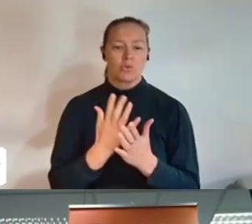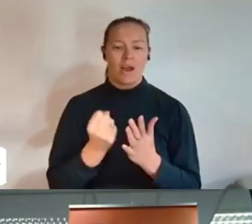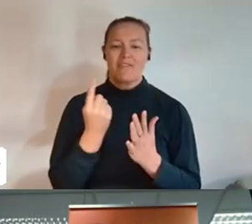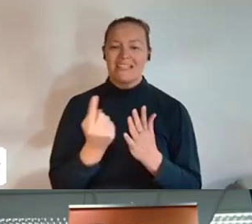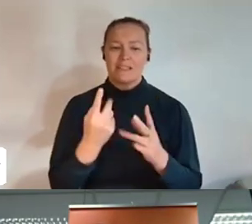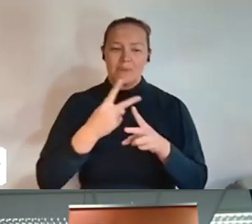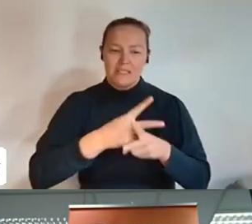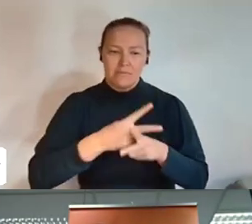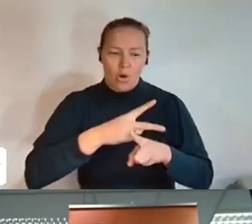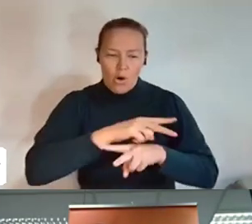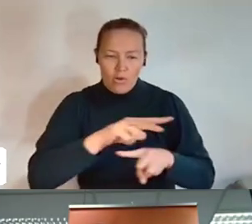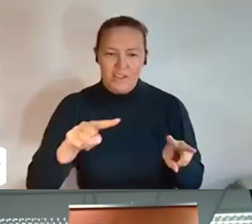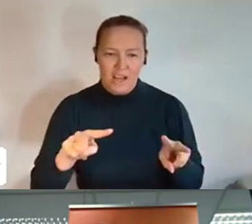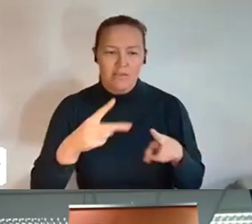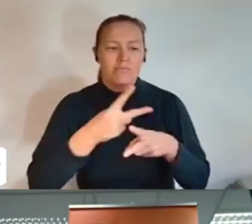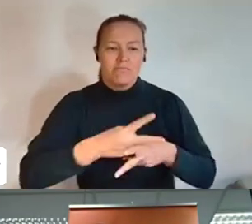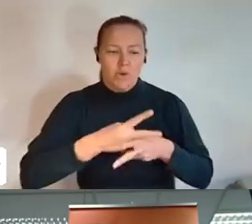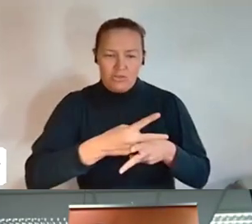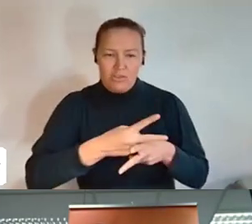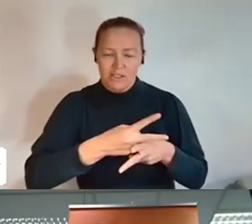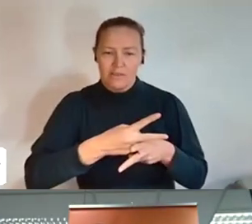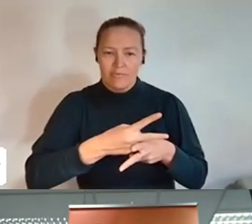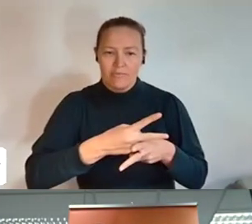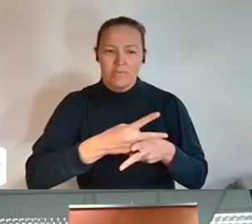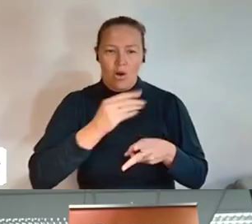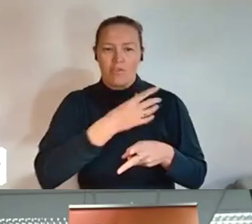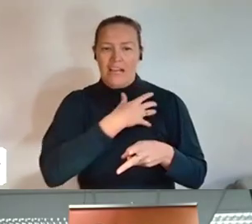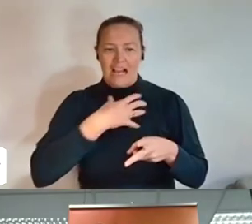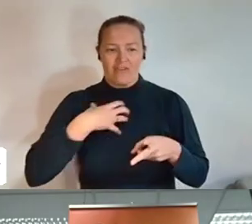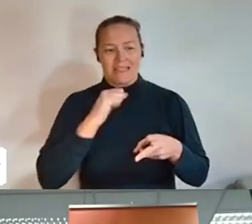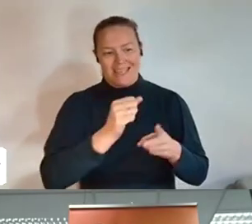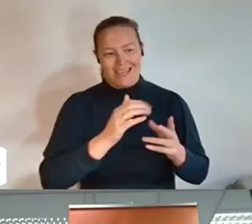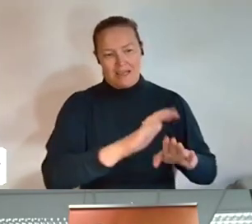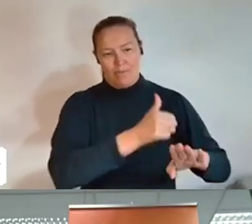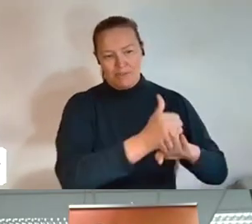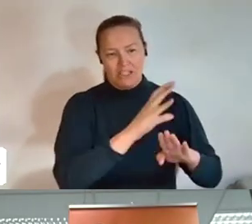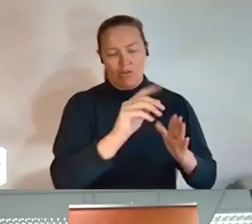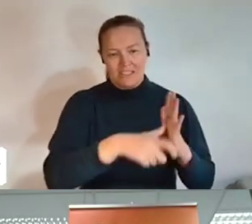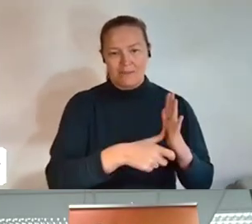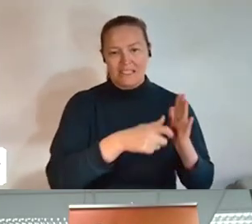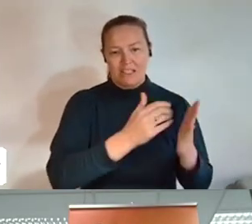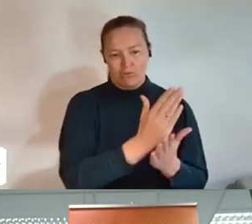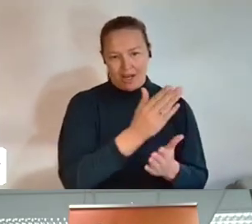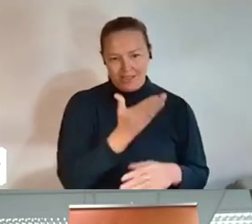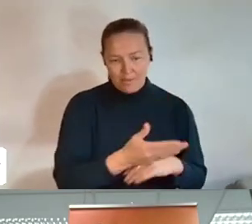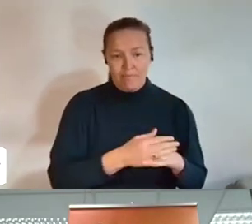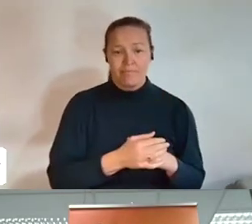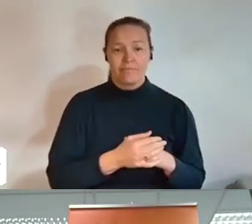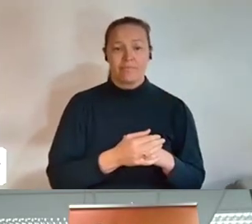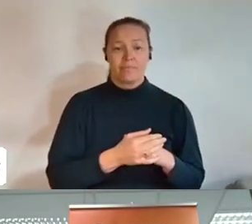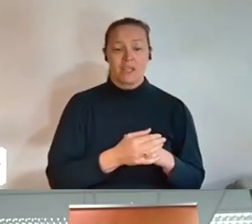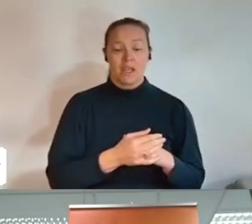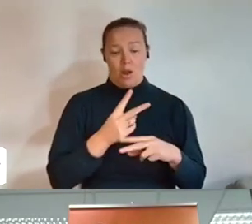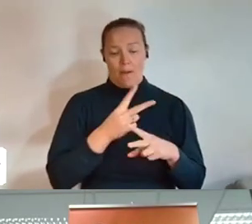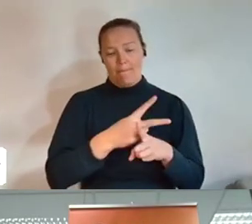or monitoring of, a government's implementation of disability rights. Now monitoring means checking